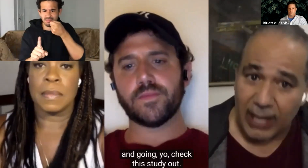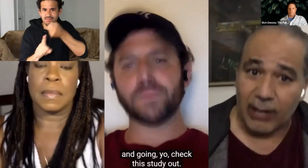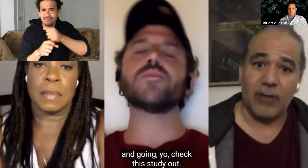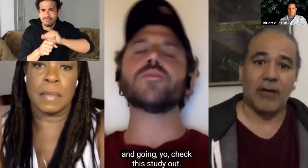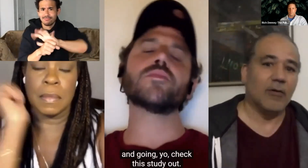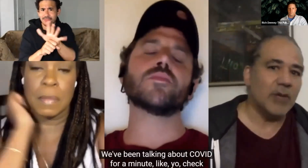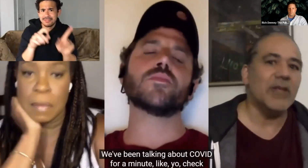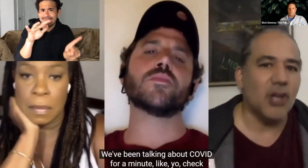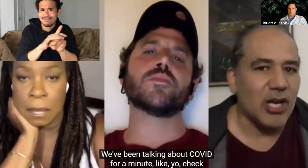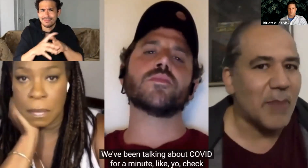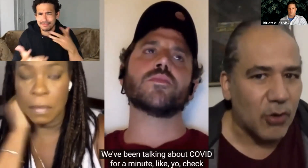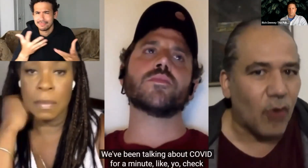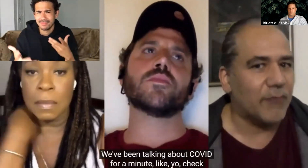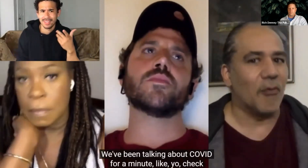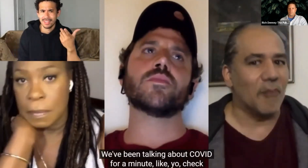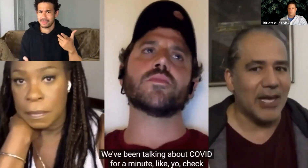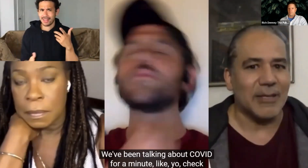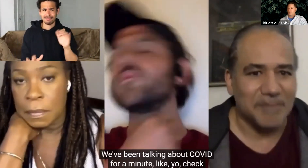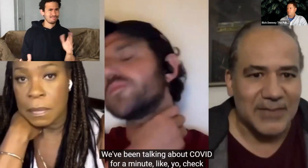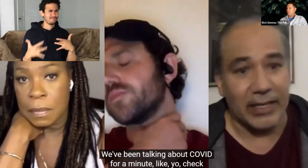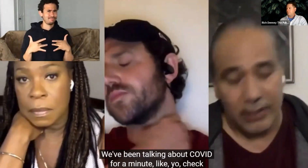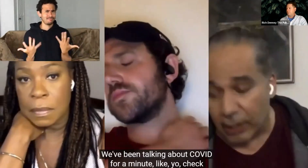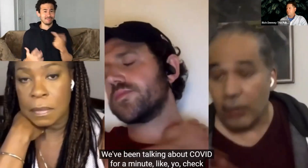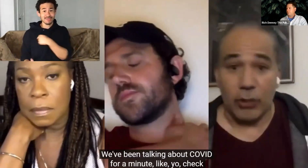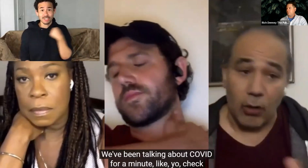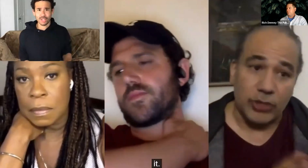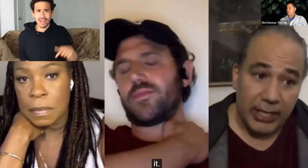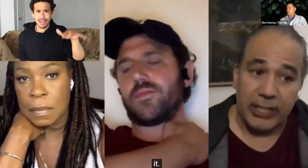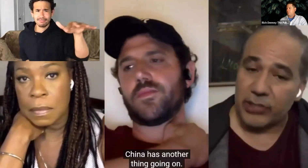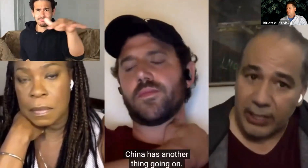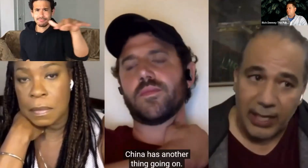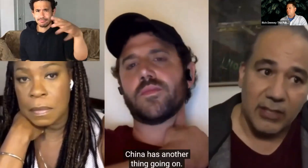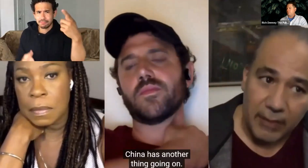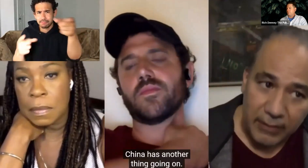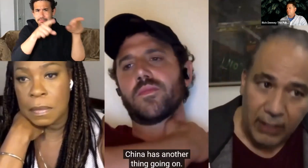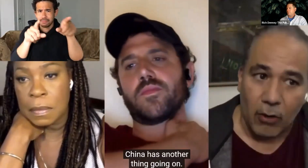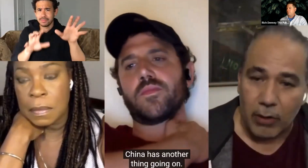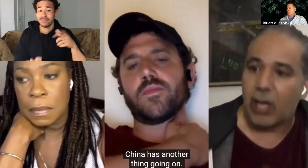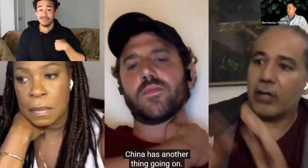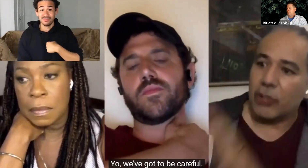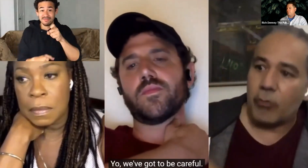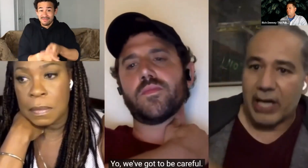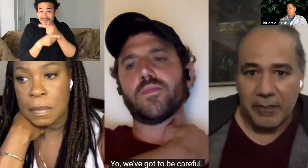out." We've been talking about COVID for a minute. like, "Yo, check it, China has another thing going on. Yo we got to be